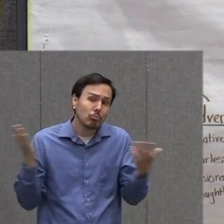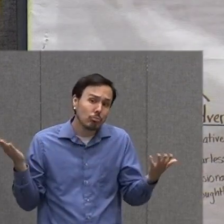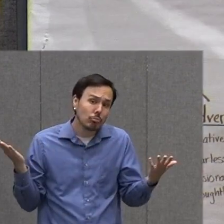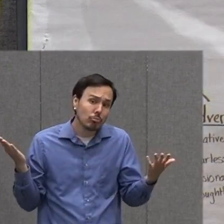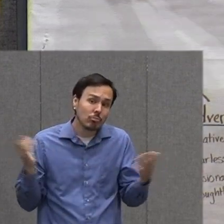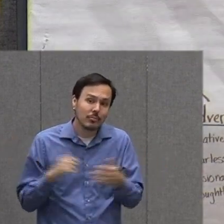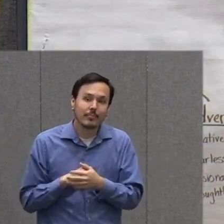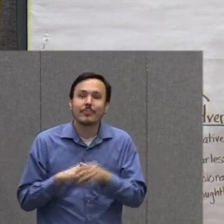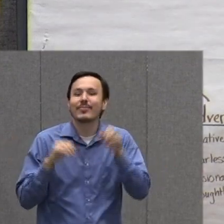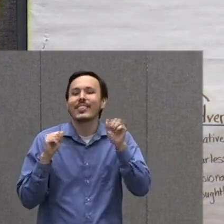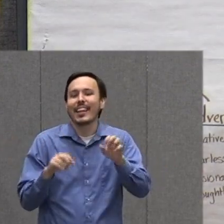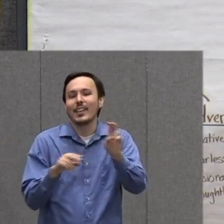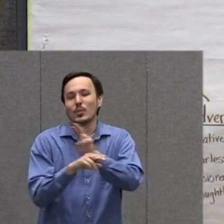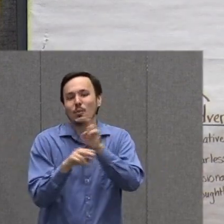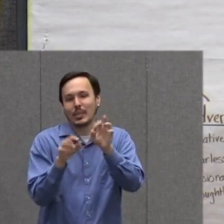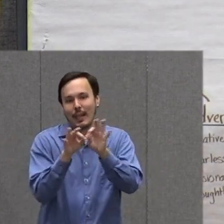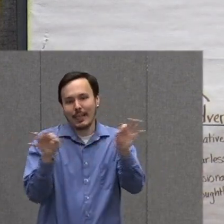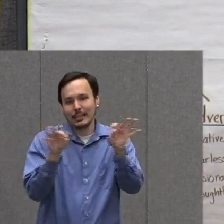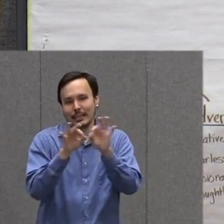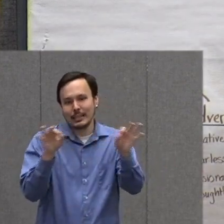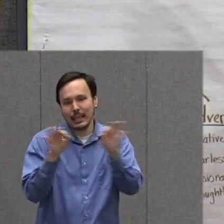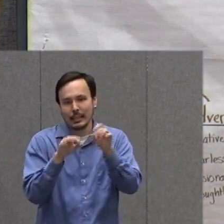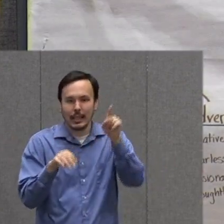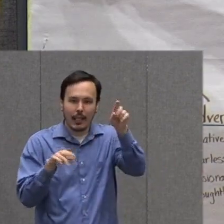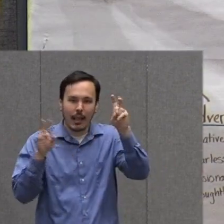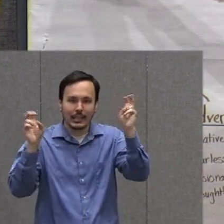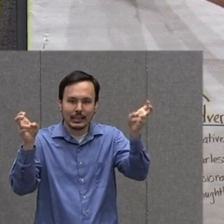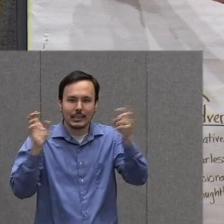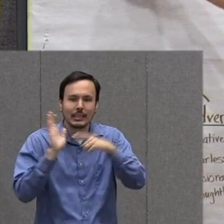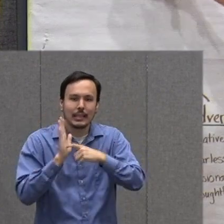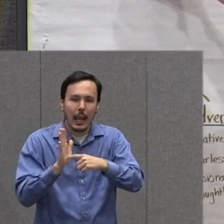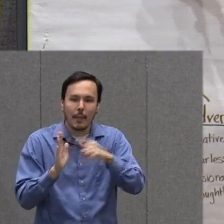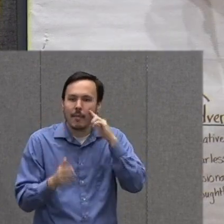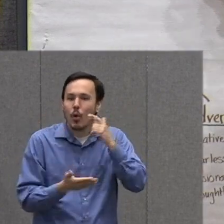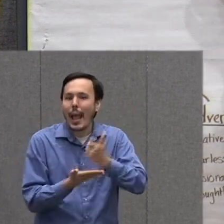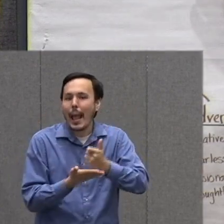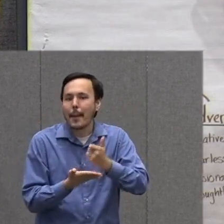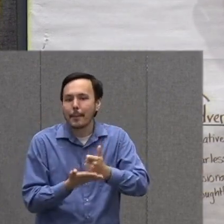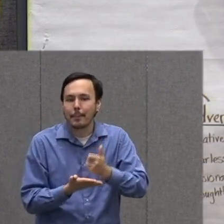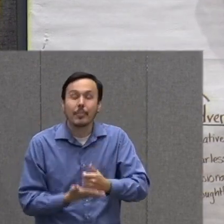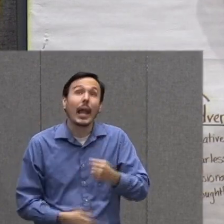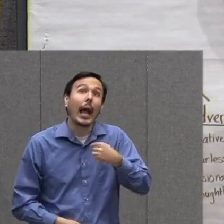You can use the sentence frame to help. I predict the word means.